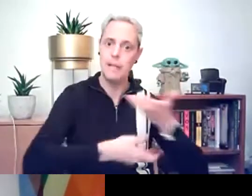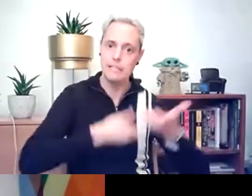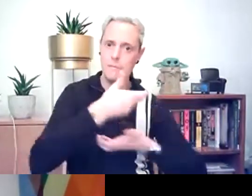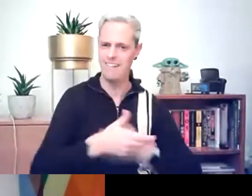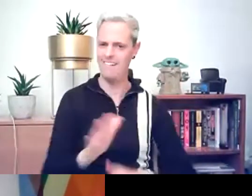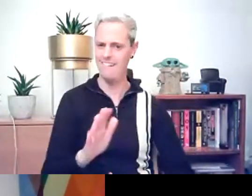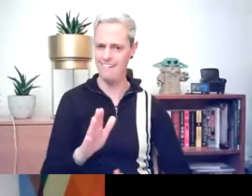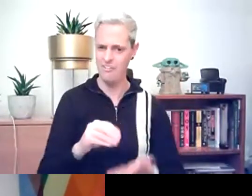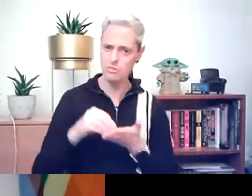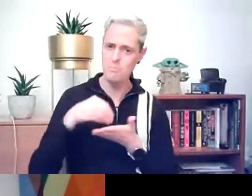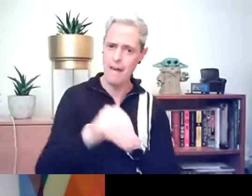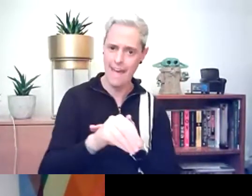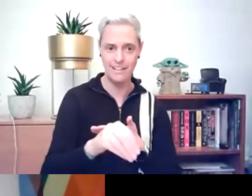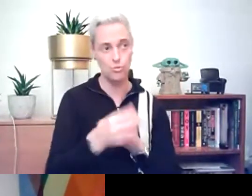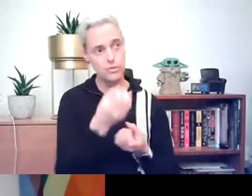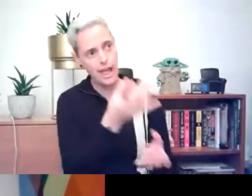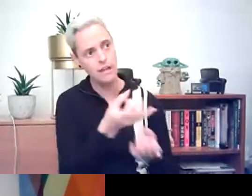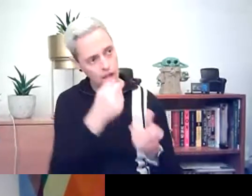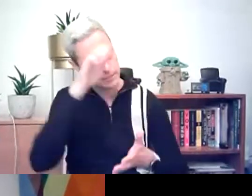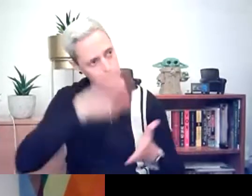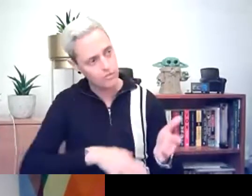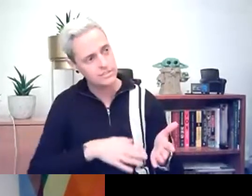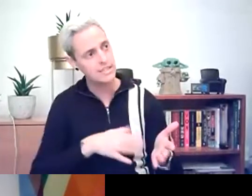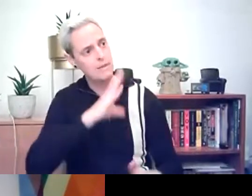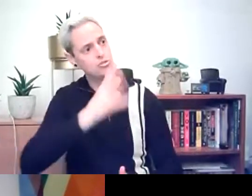18:49:55 You don't want to spend your money, telling someone else about travel stuff. Yeah,